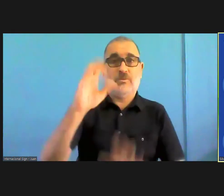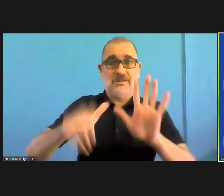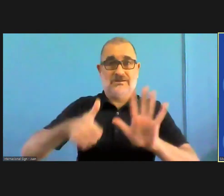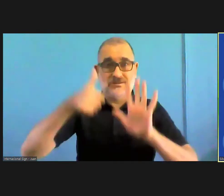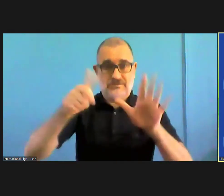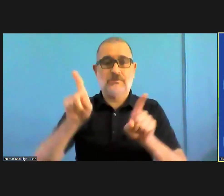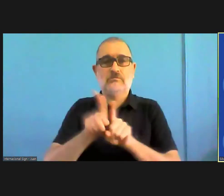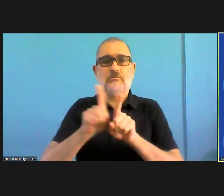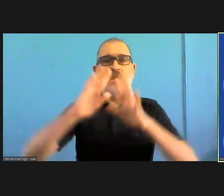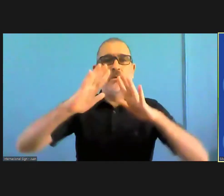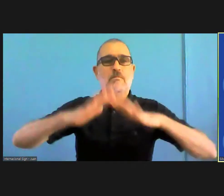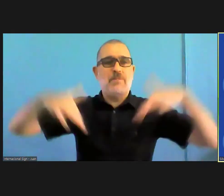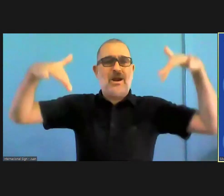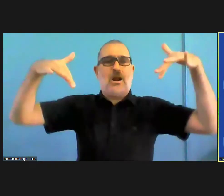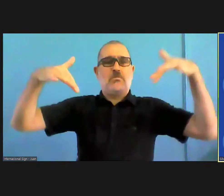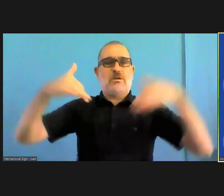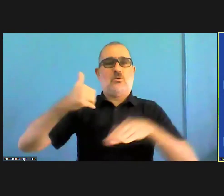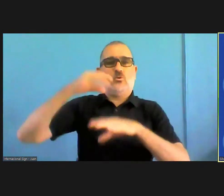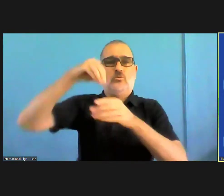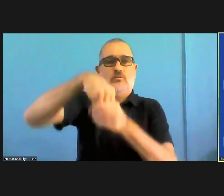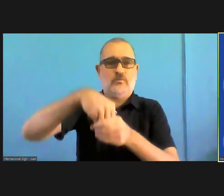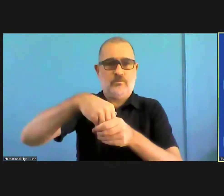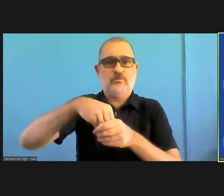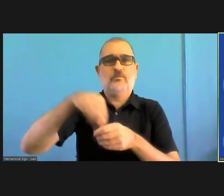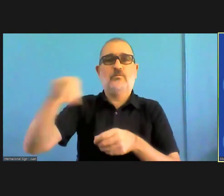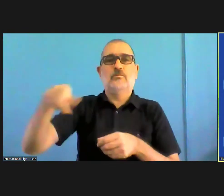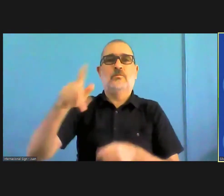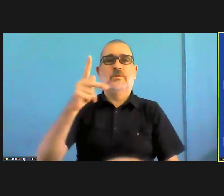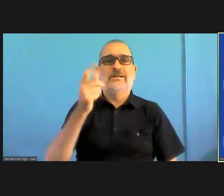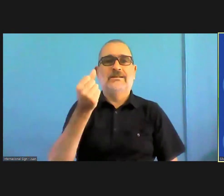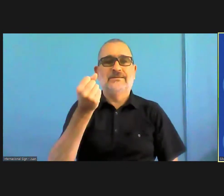And for the his impact on the agriculture sector, he was